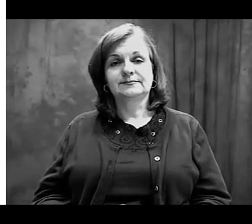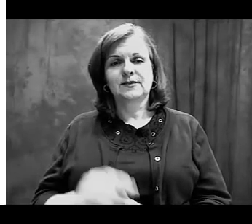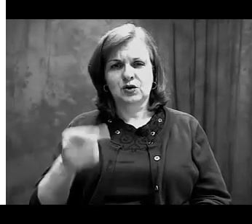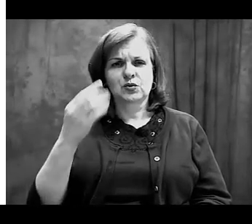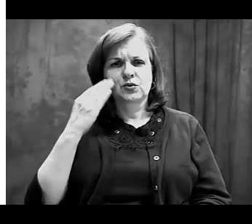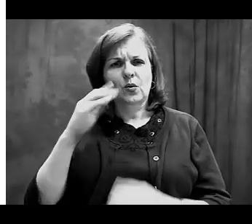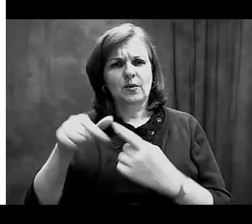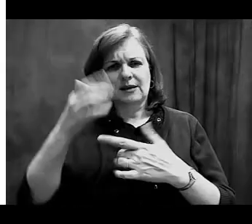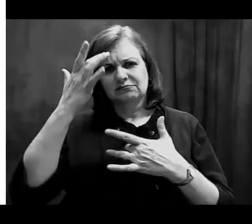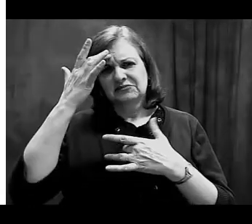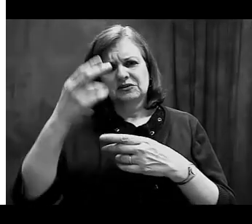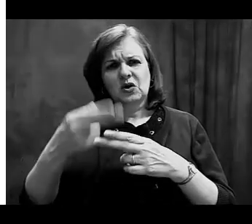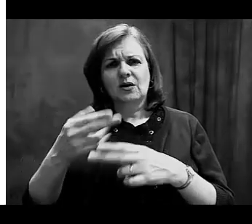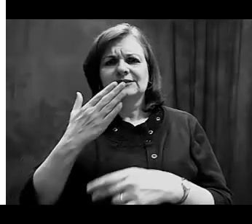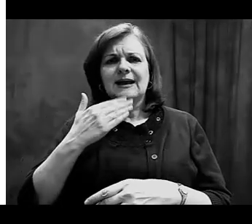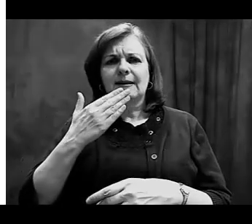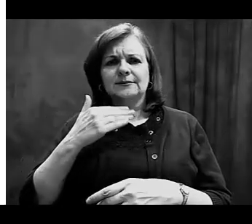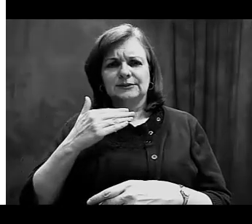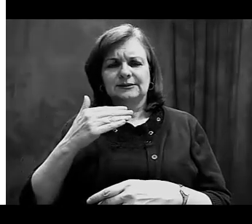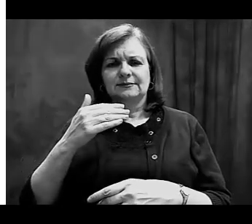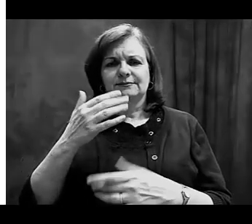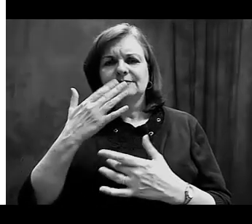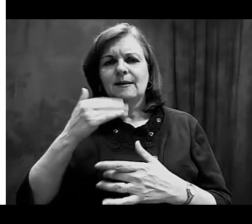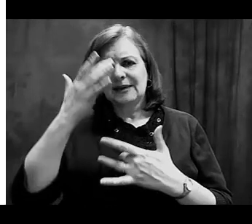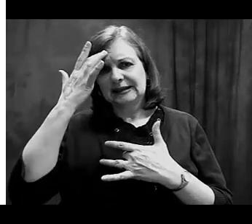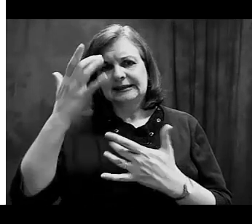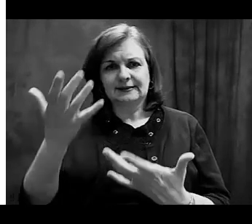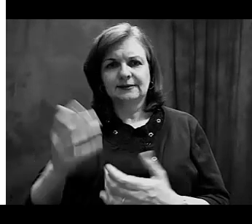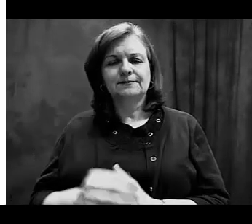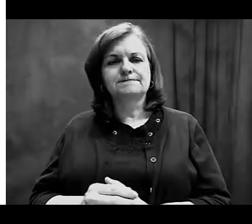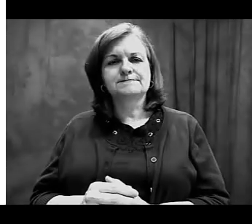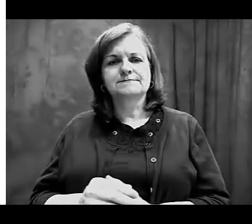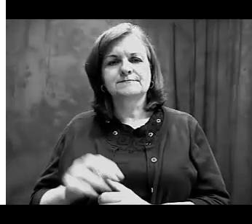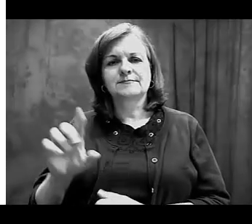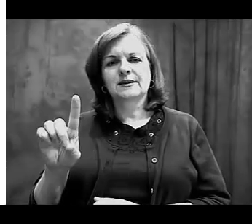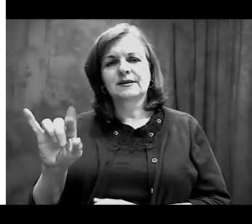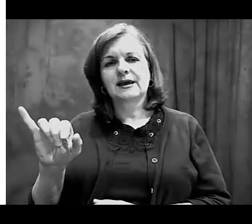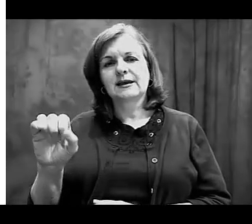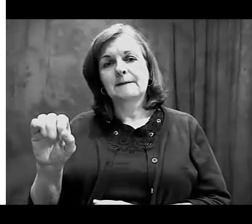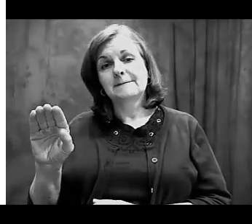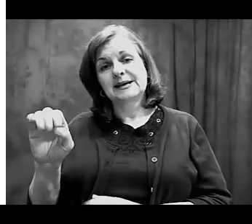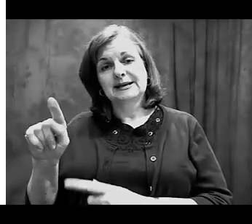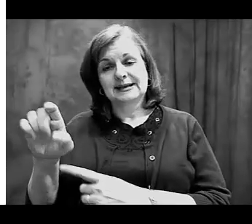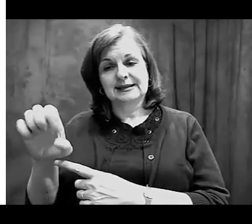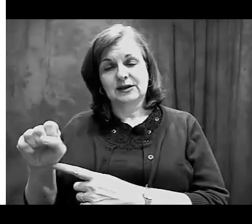I think many of you probably know about diabetes -- I want to talk to you a little bit about it